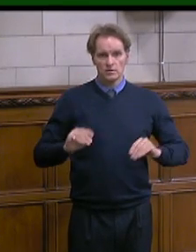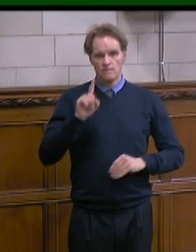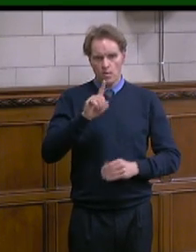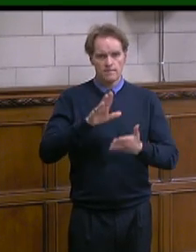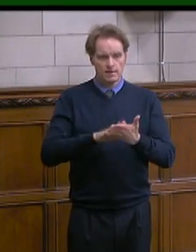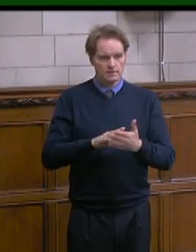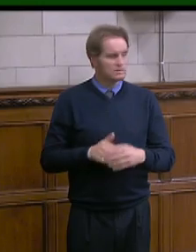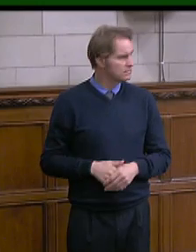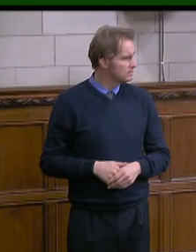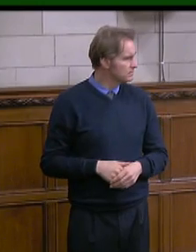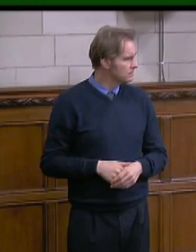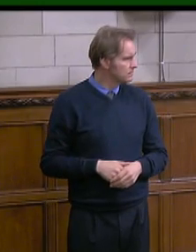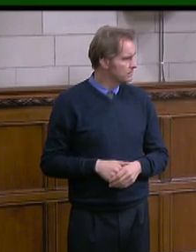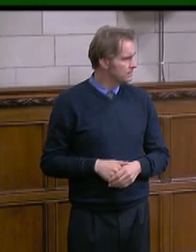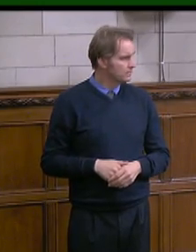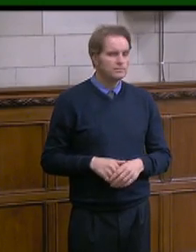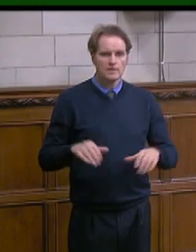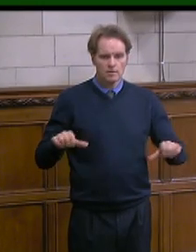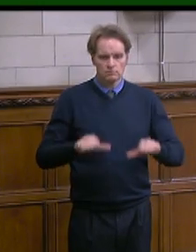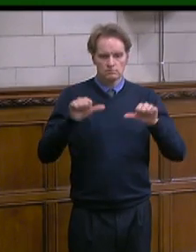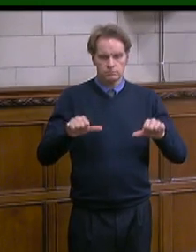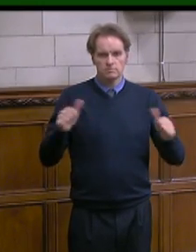part of the national curriculum.